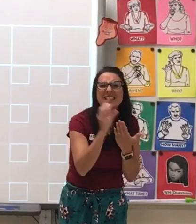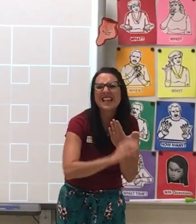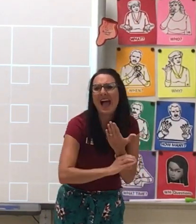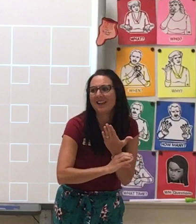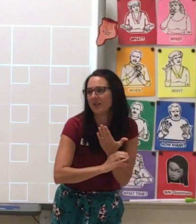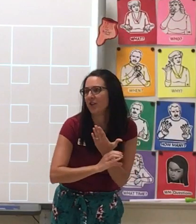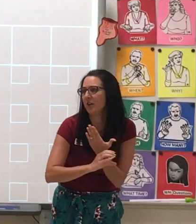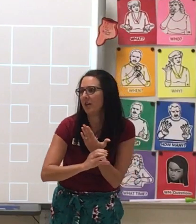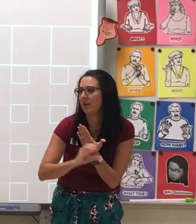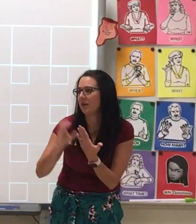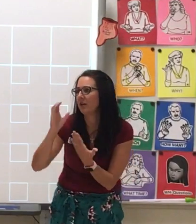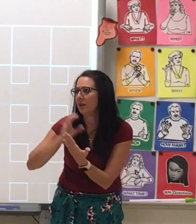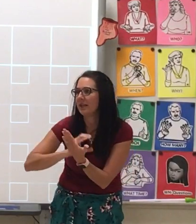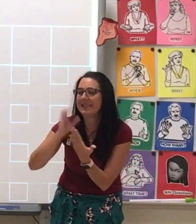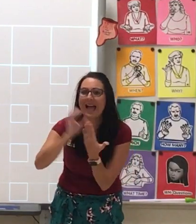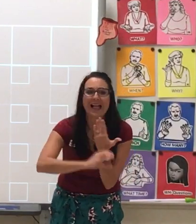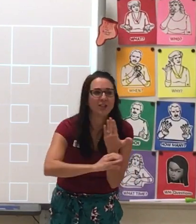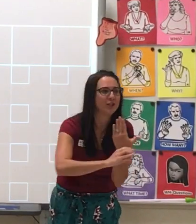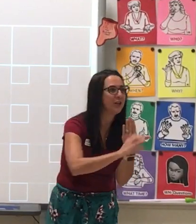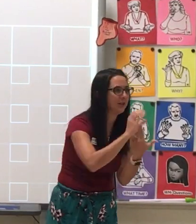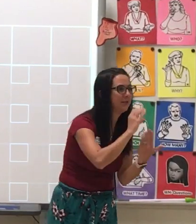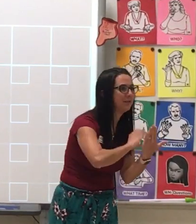calendar